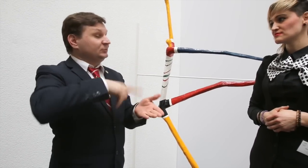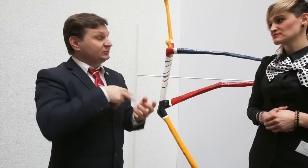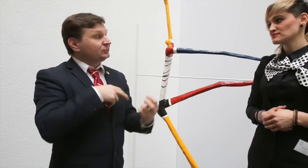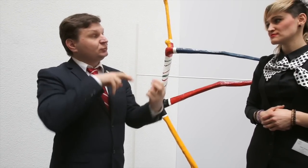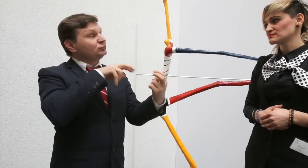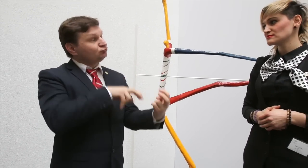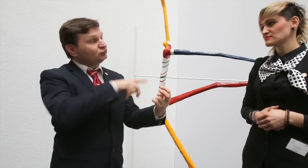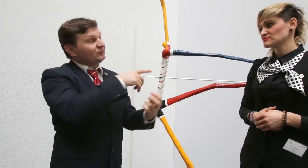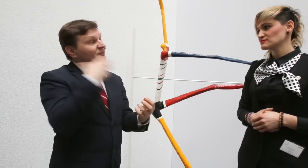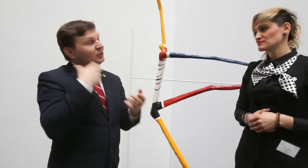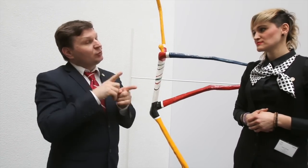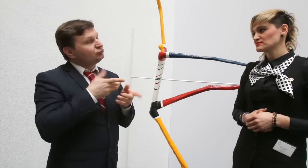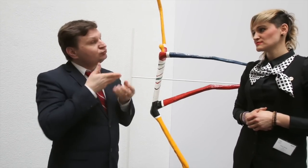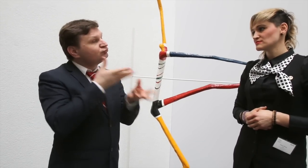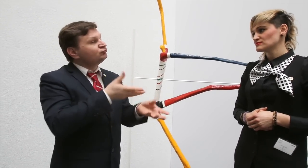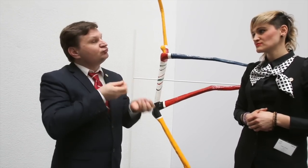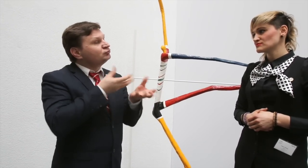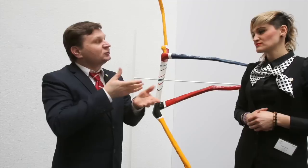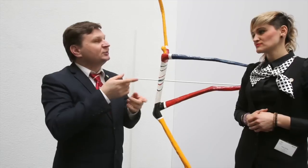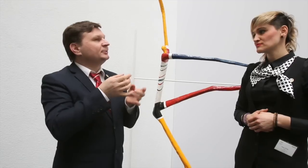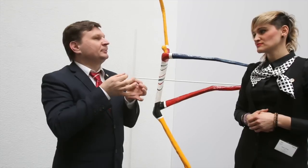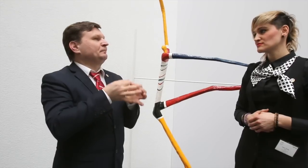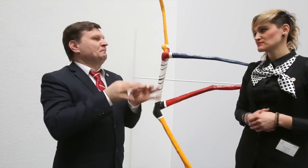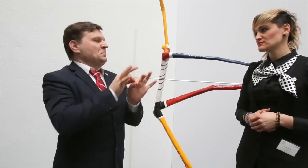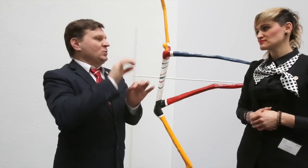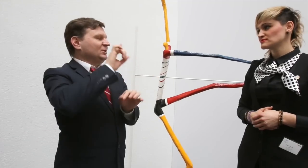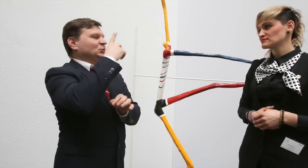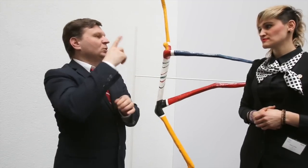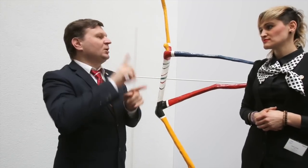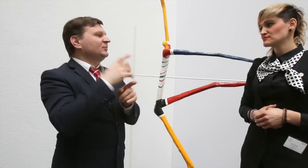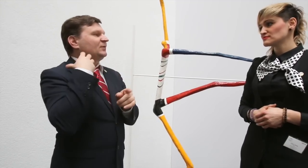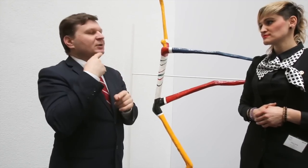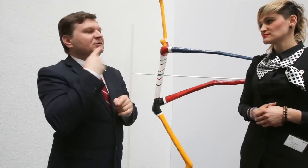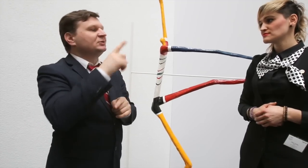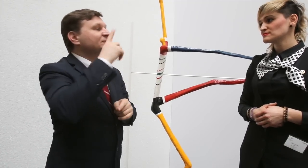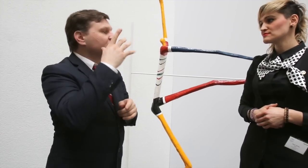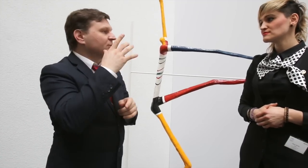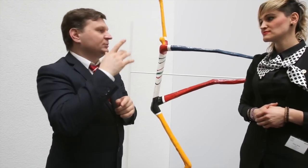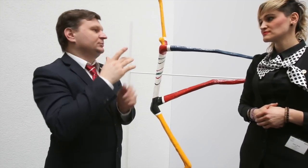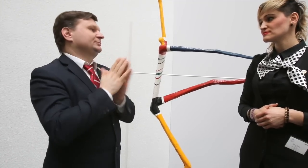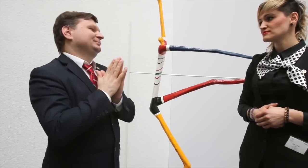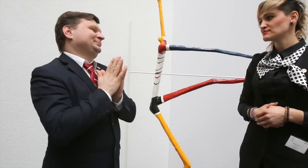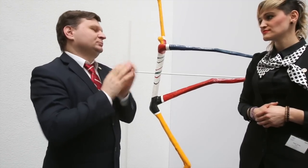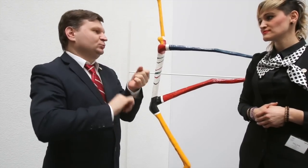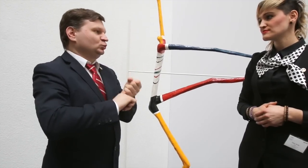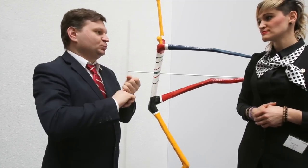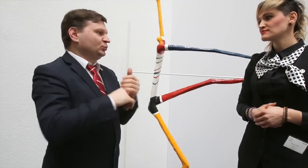Prior to signing the MoU, ICSD Present shared with Bach several requests.